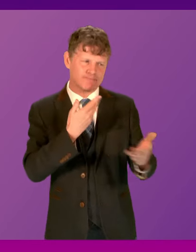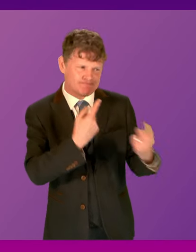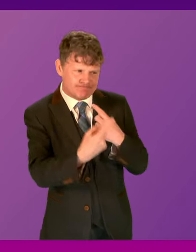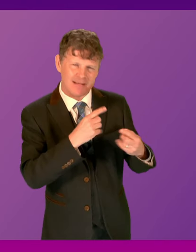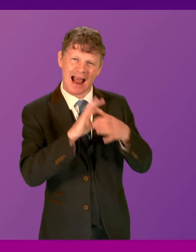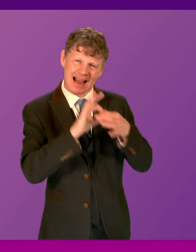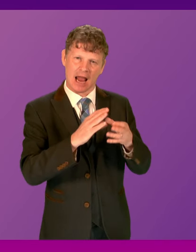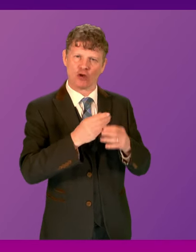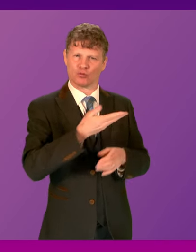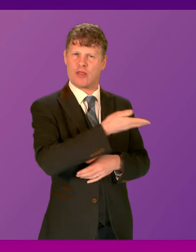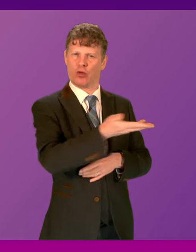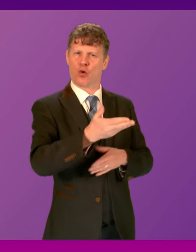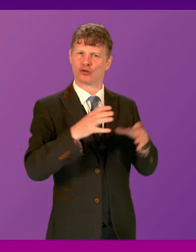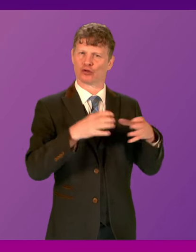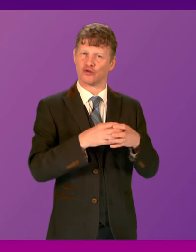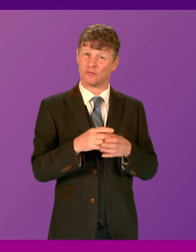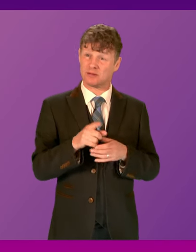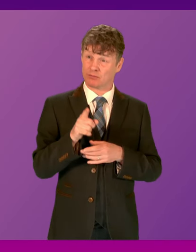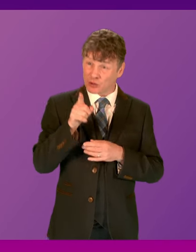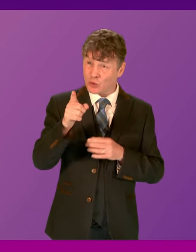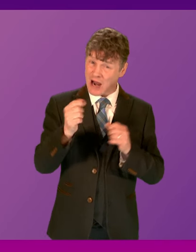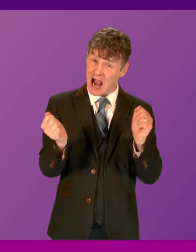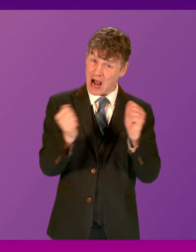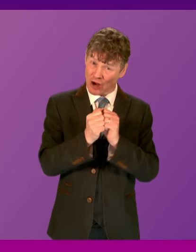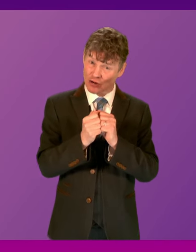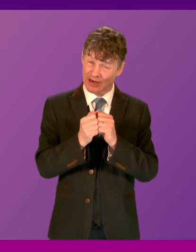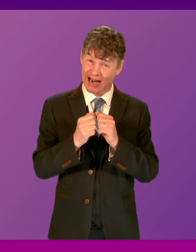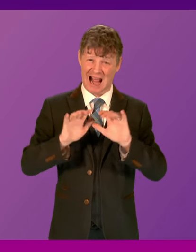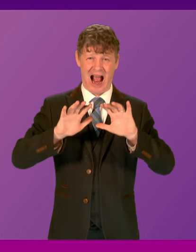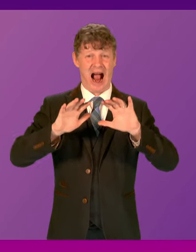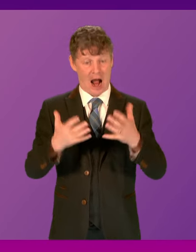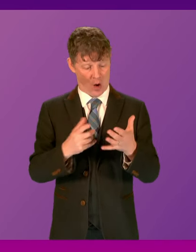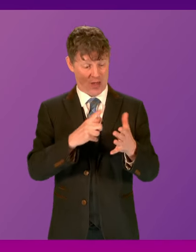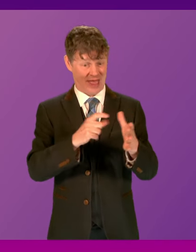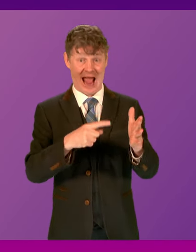Does the First Minister agree that how the act is interpreted by the